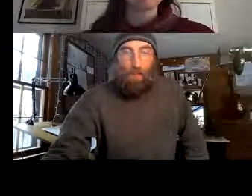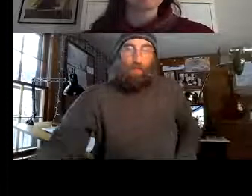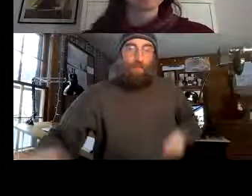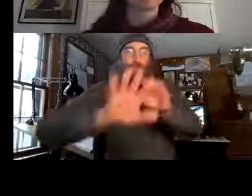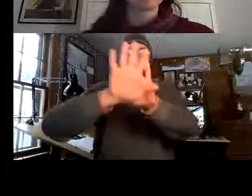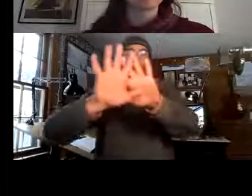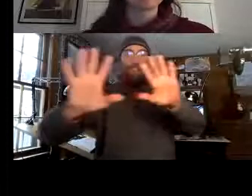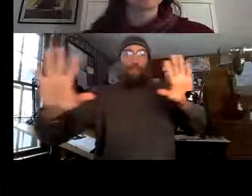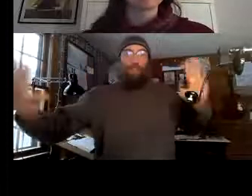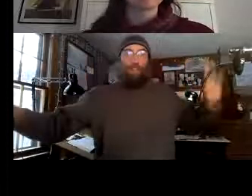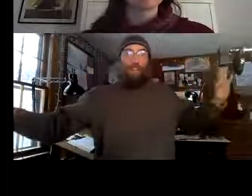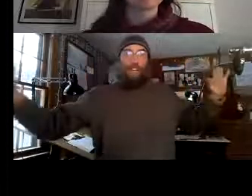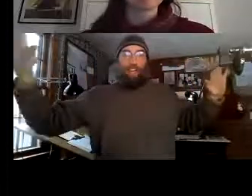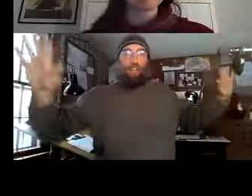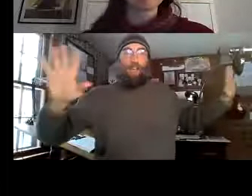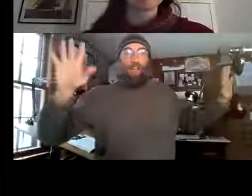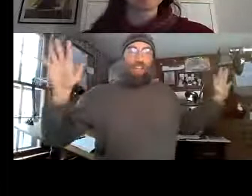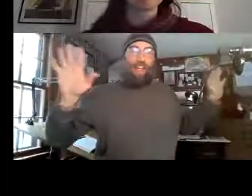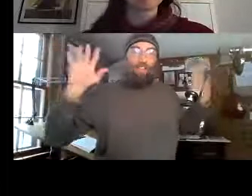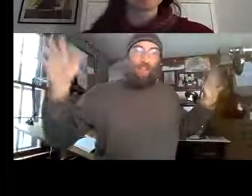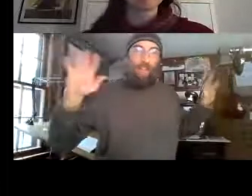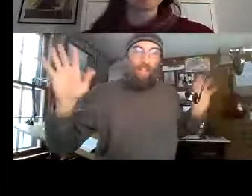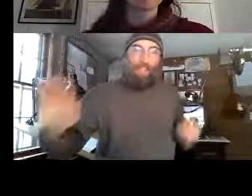But I'm spreading them out, setting them side by side, trying to make it a